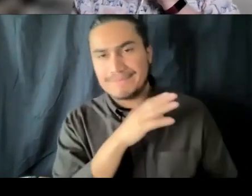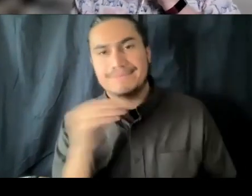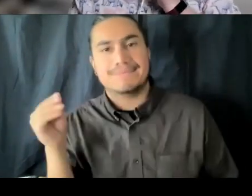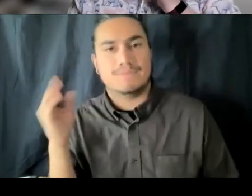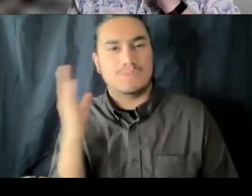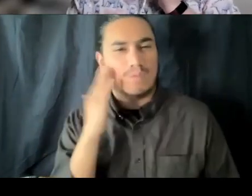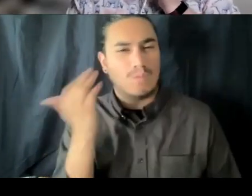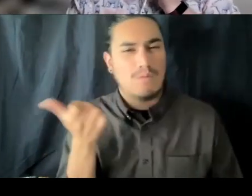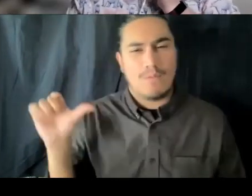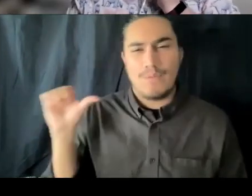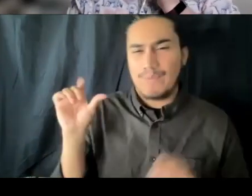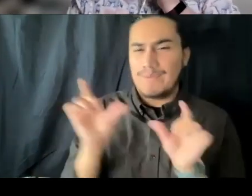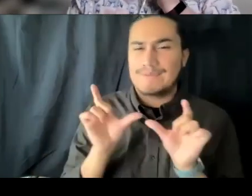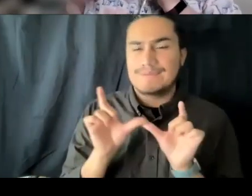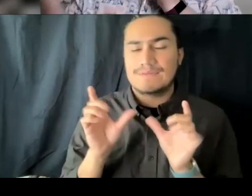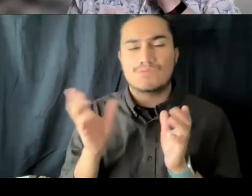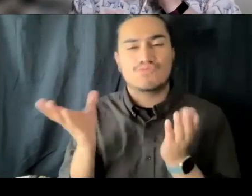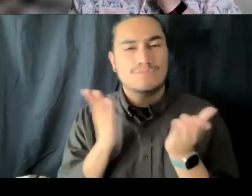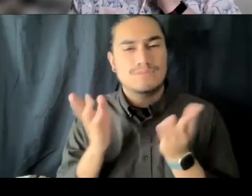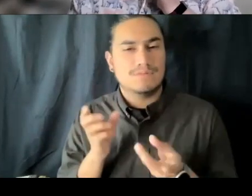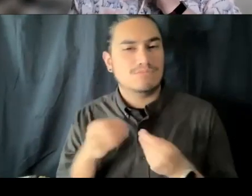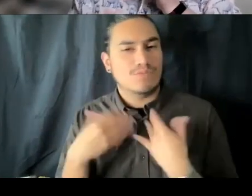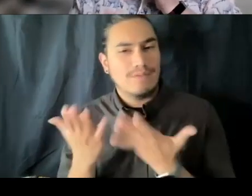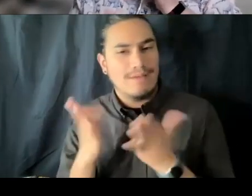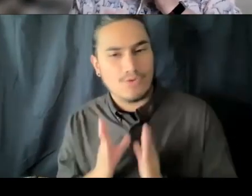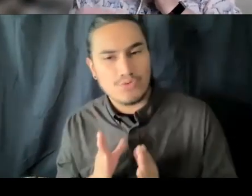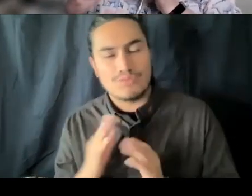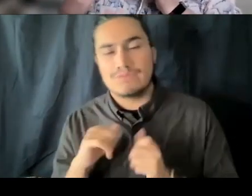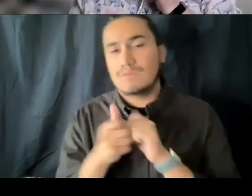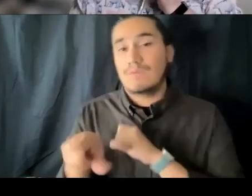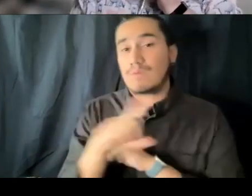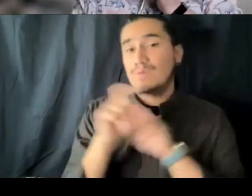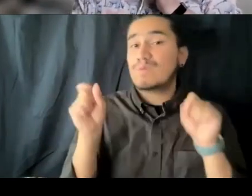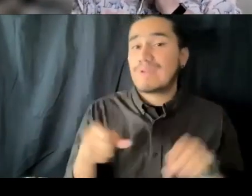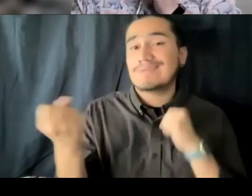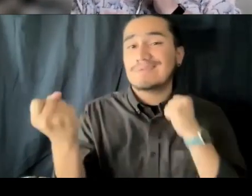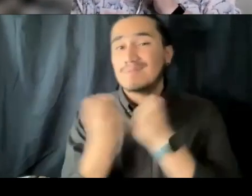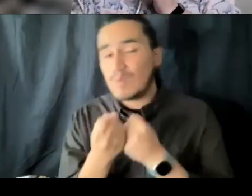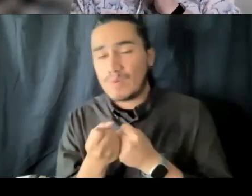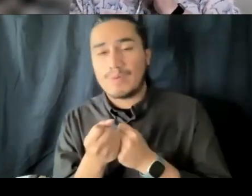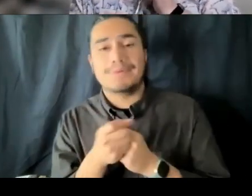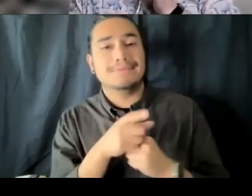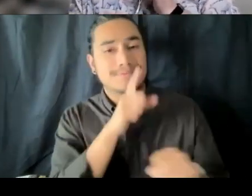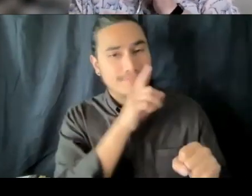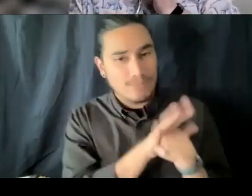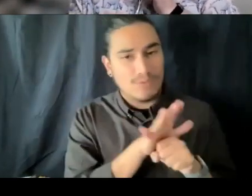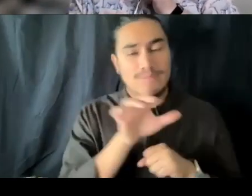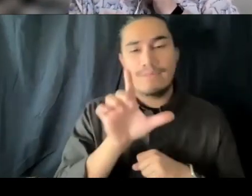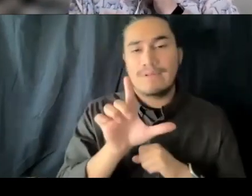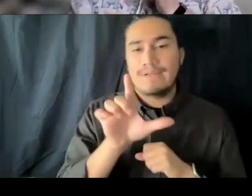other licensed service providers and how you can support and affirm LGBTQI plus youth.